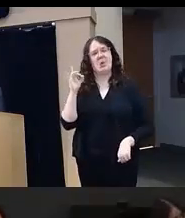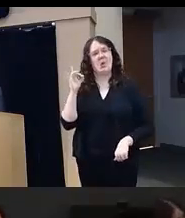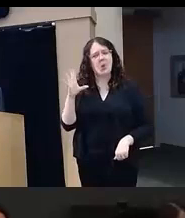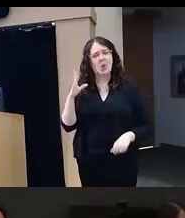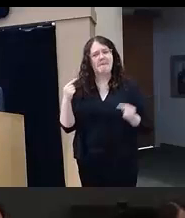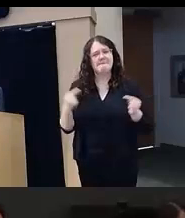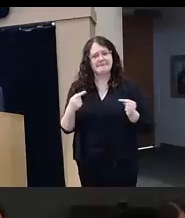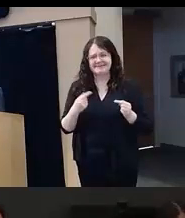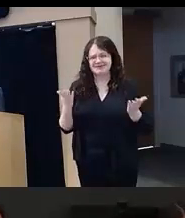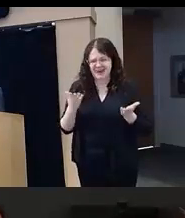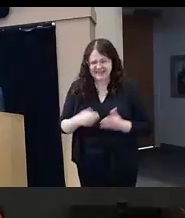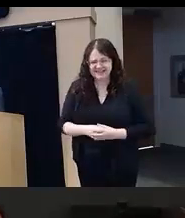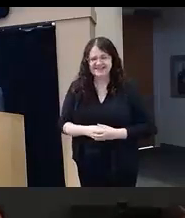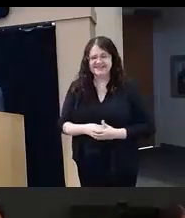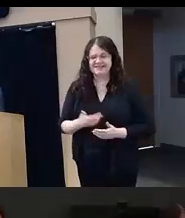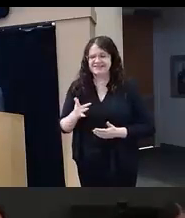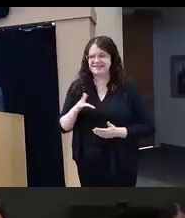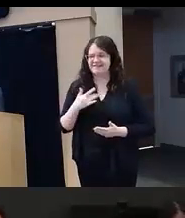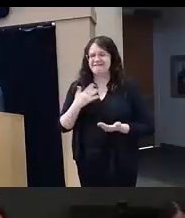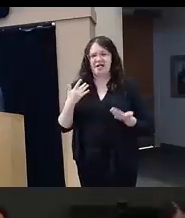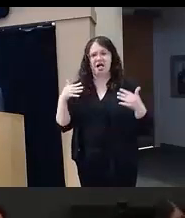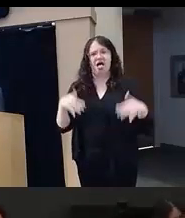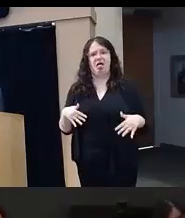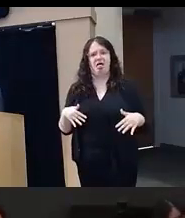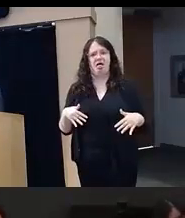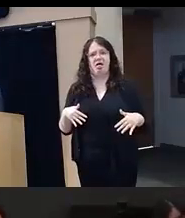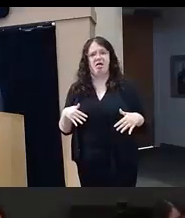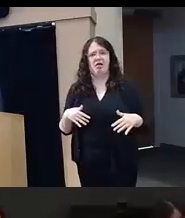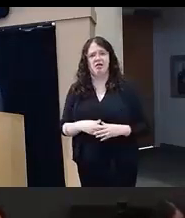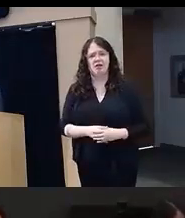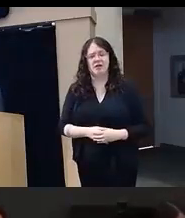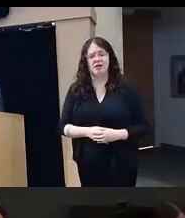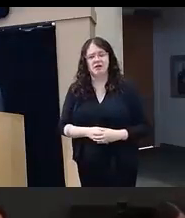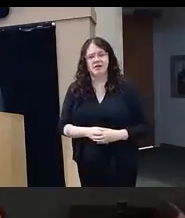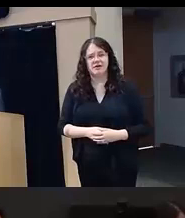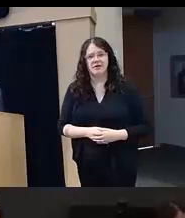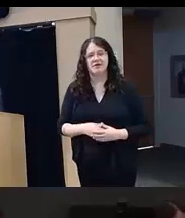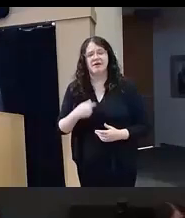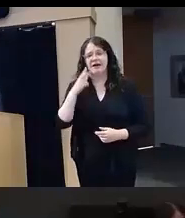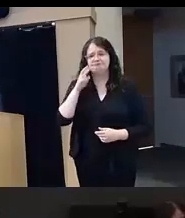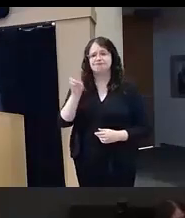the helplessness the look of helplessness of my parents at the time